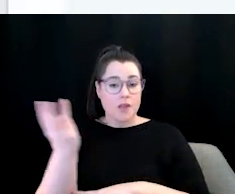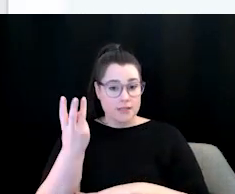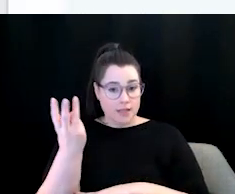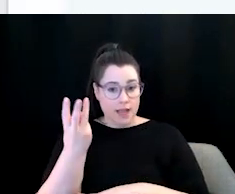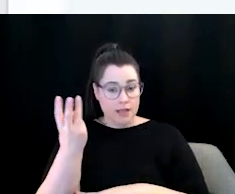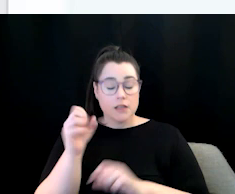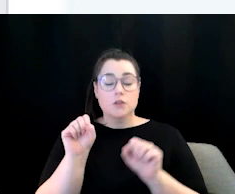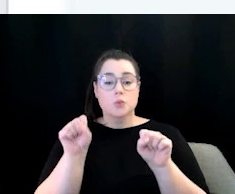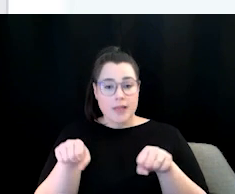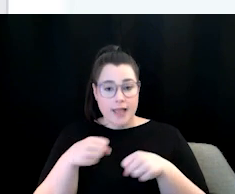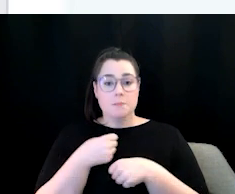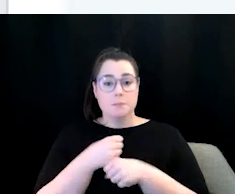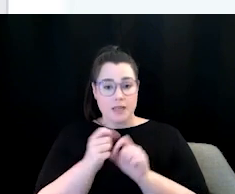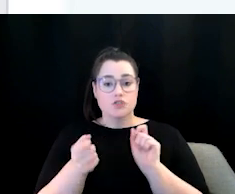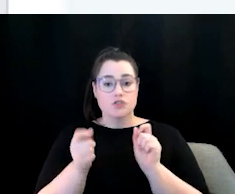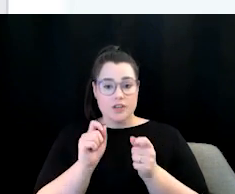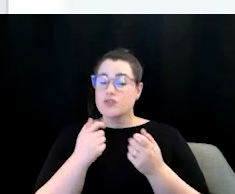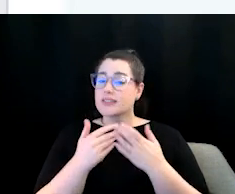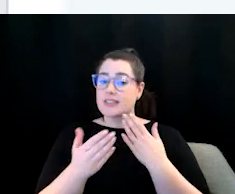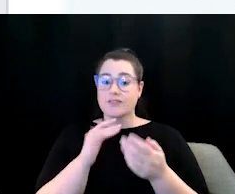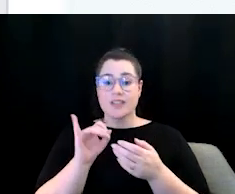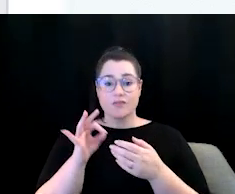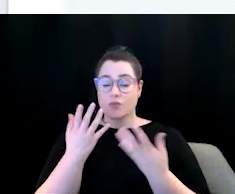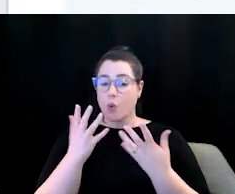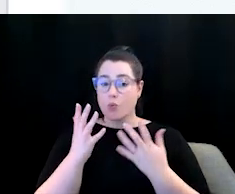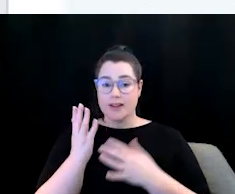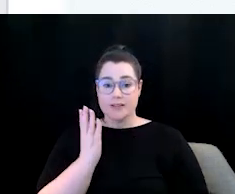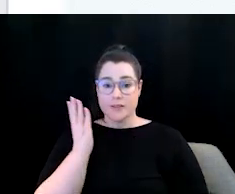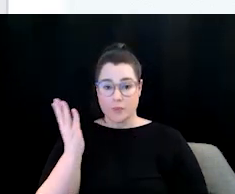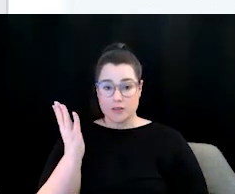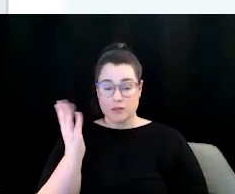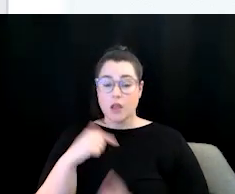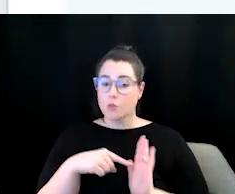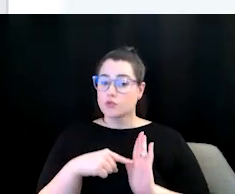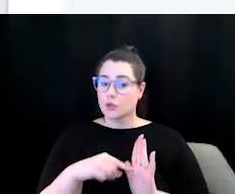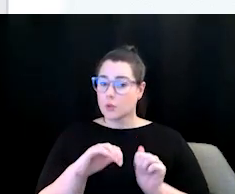you can make changes to your submitted proposal. So I'm going to really quickly show you how that works.